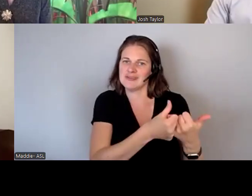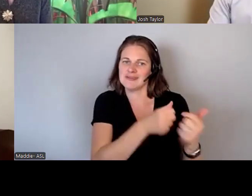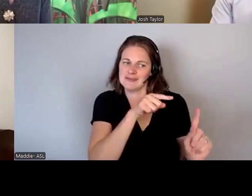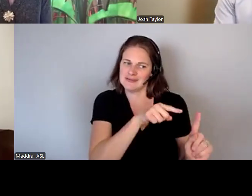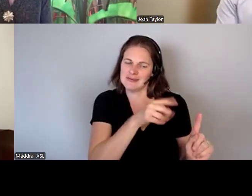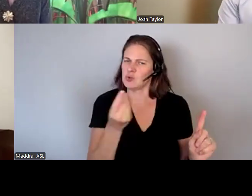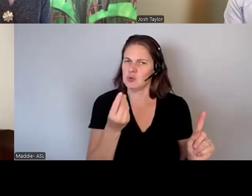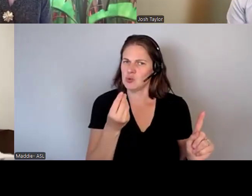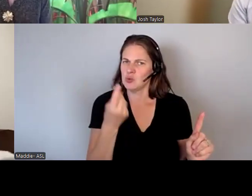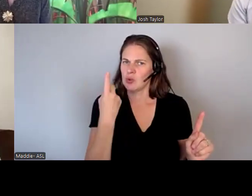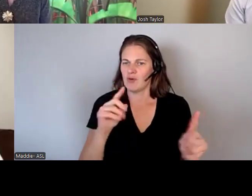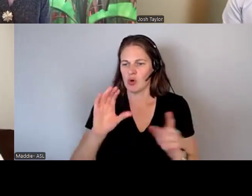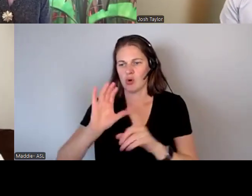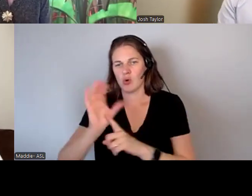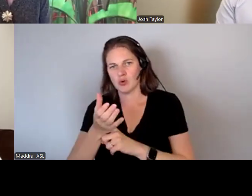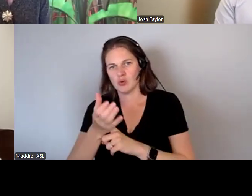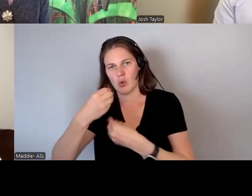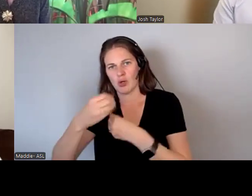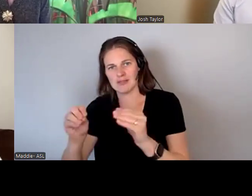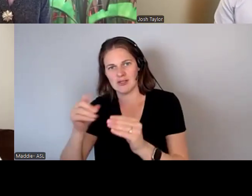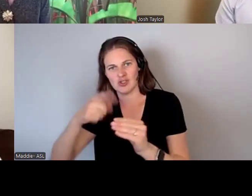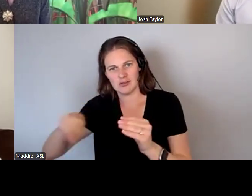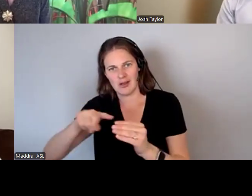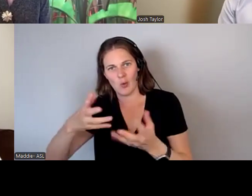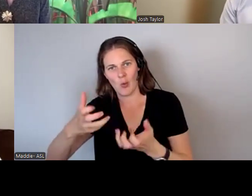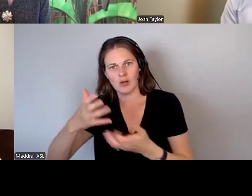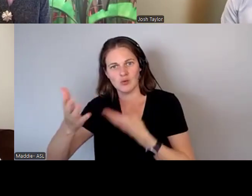with cultural organizations who are looking to serve this population better.